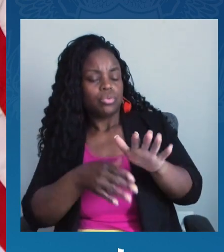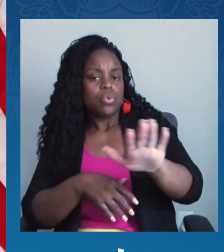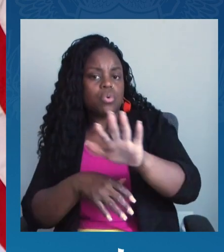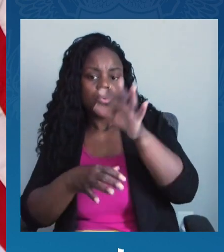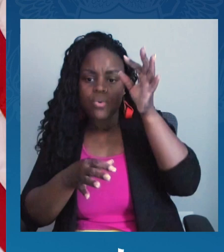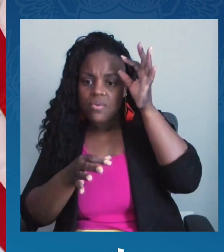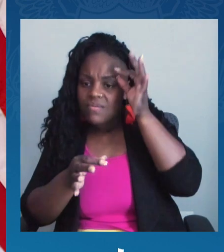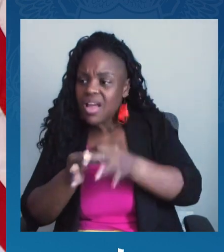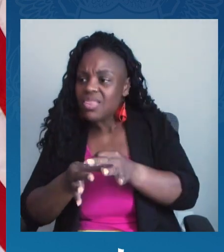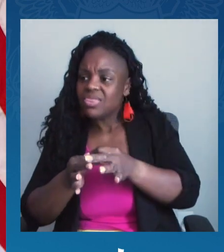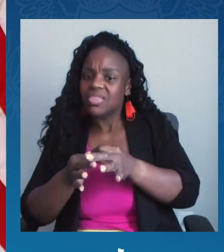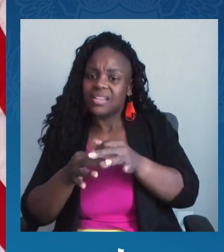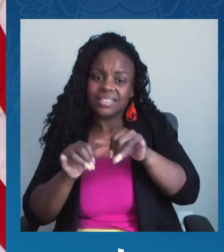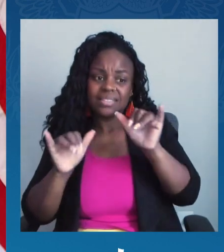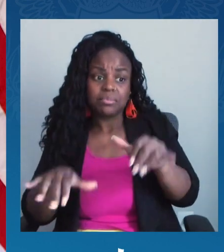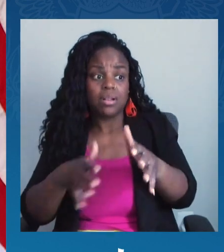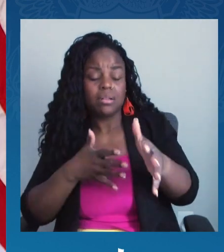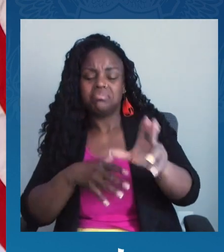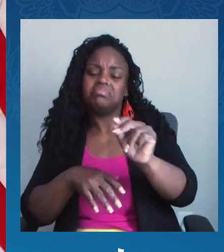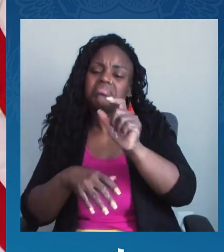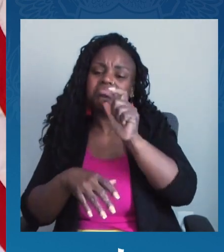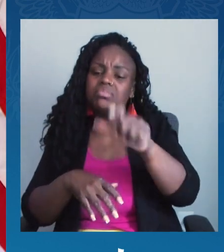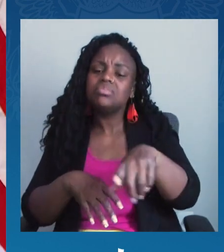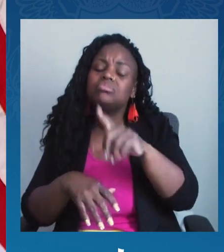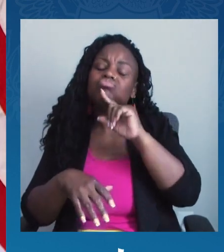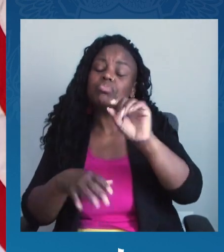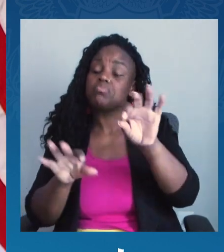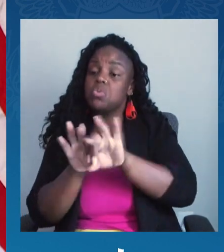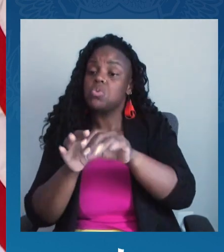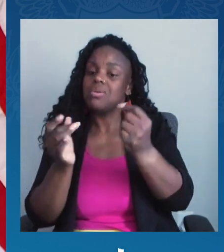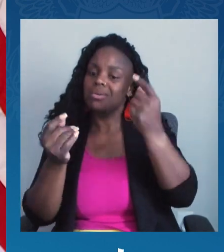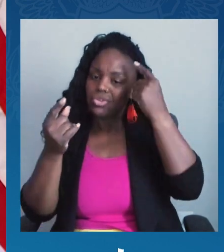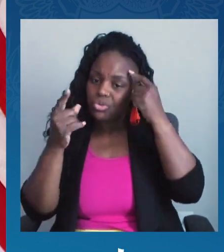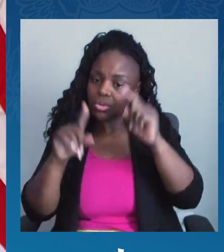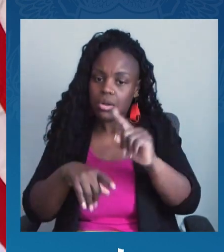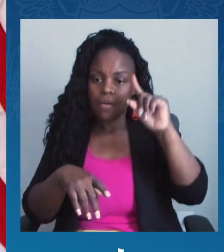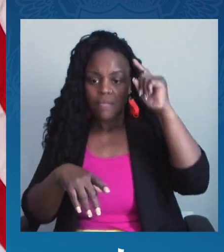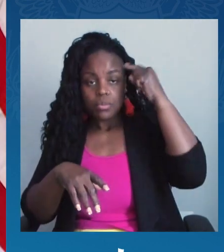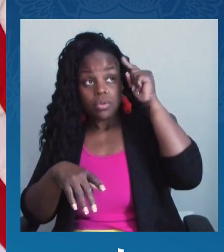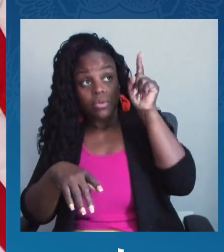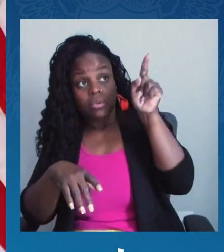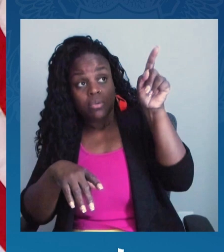to agree that the government should not be making the decision for that woman.